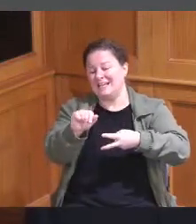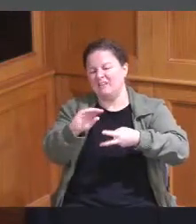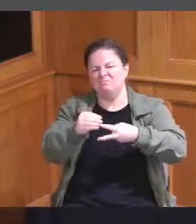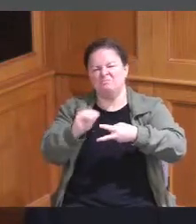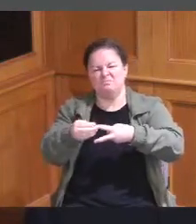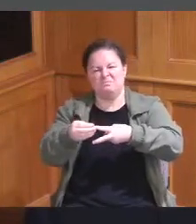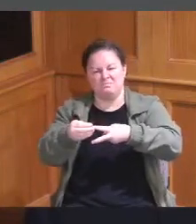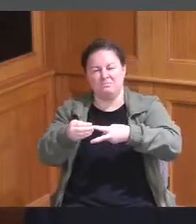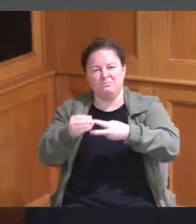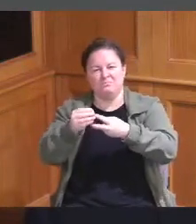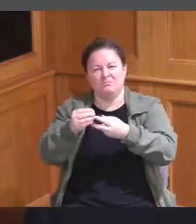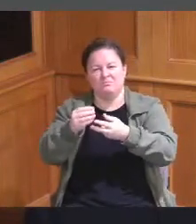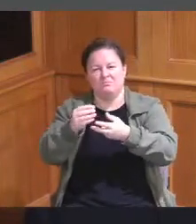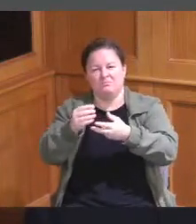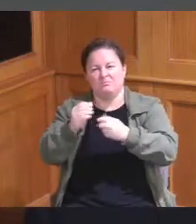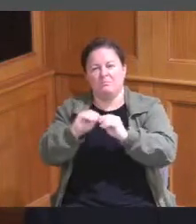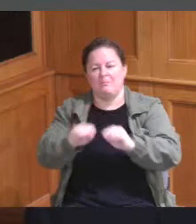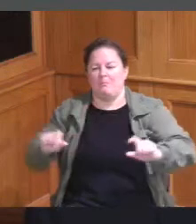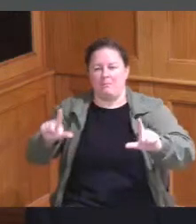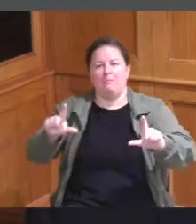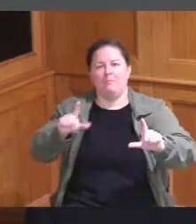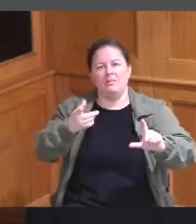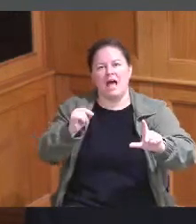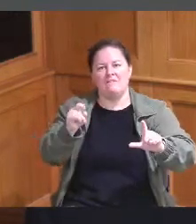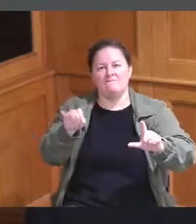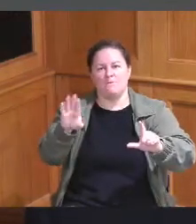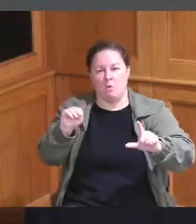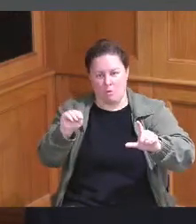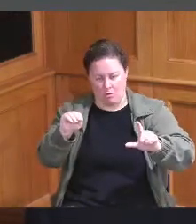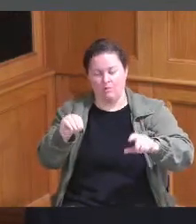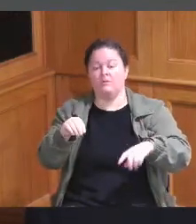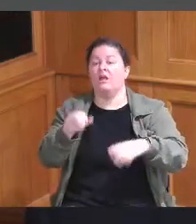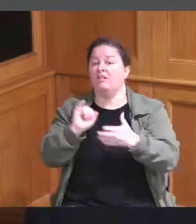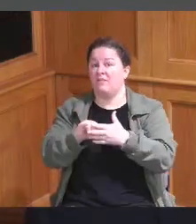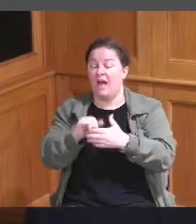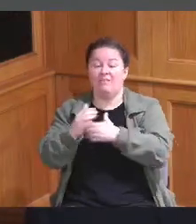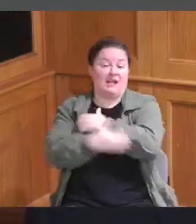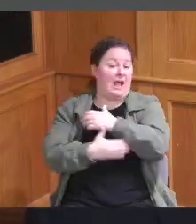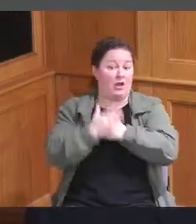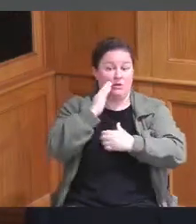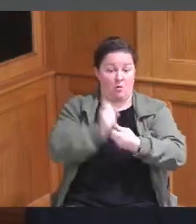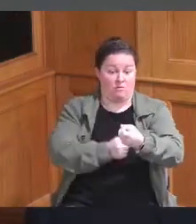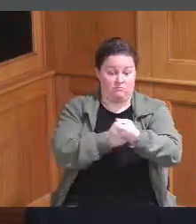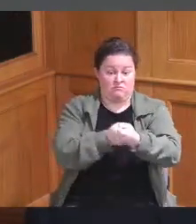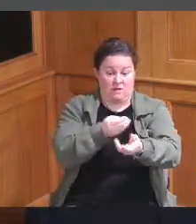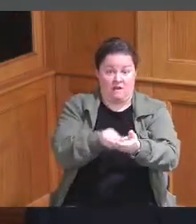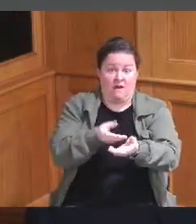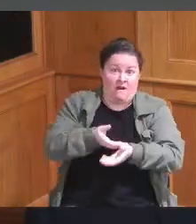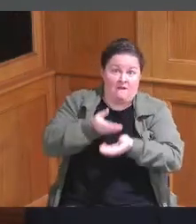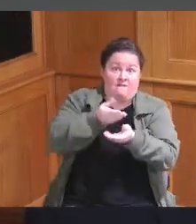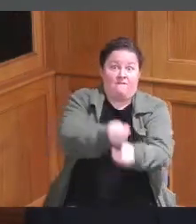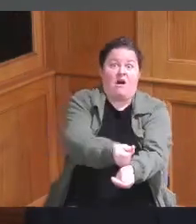funded would be funded through the county through Children's Hospital to help track and coordinate